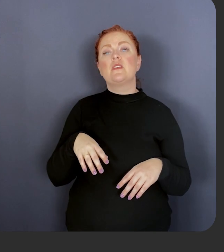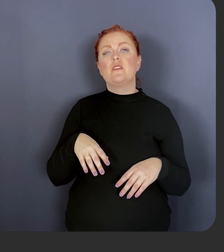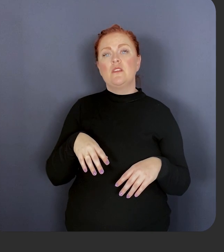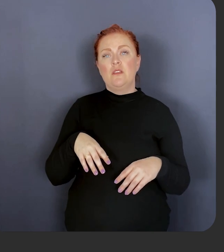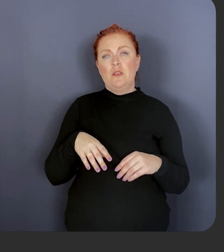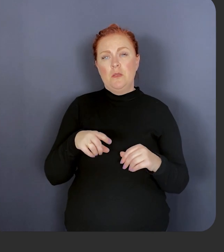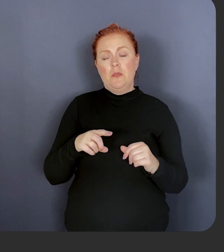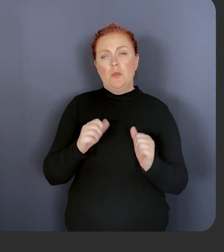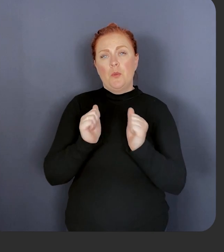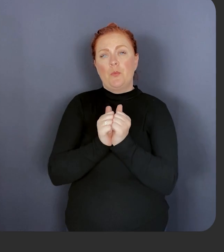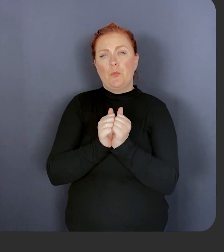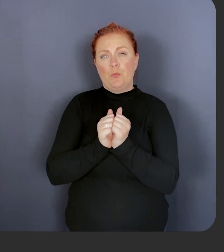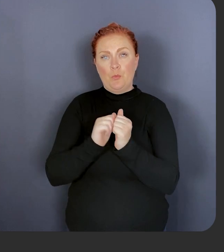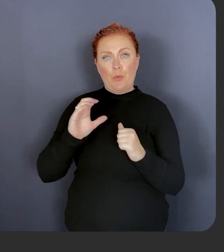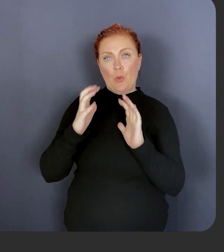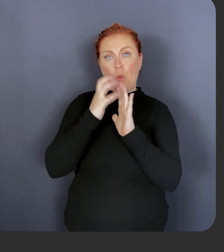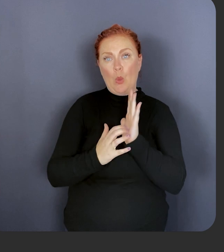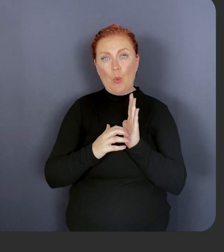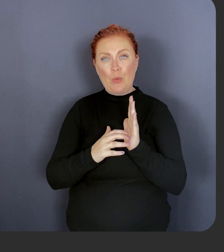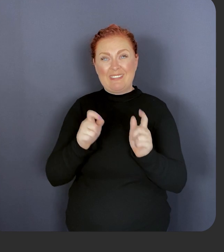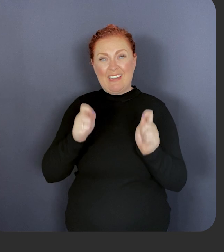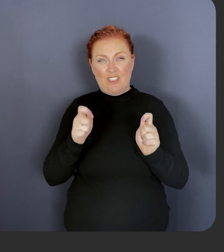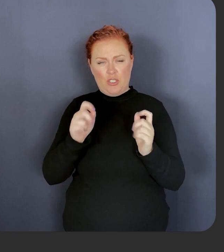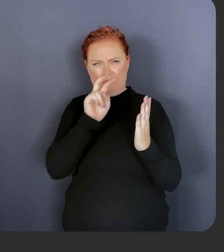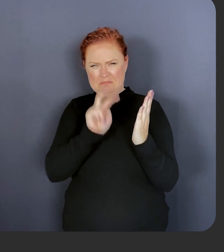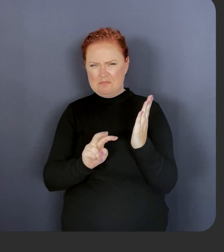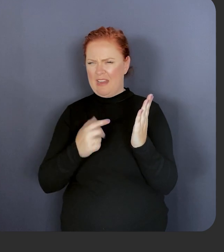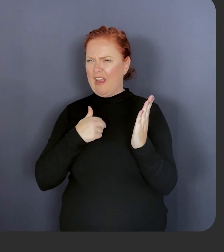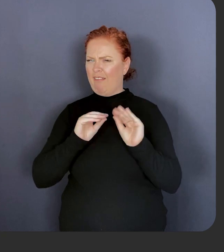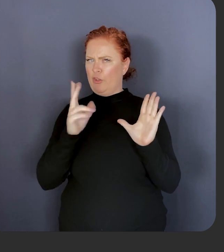within our code editor, we know that there's an issue here.